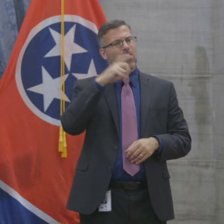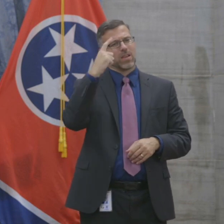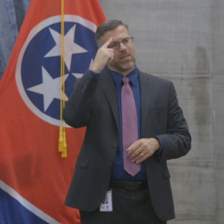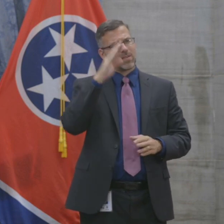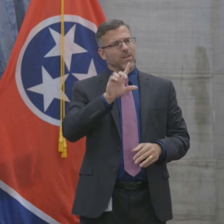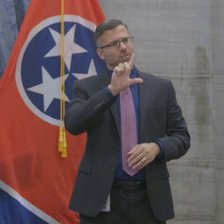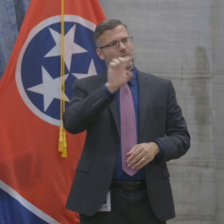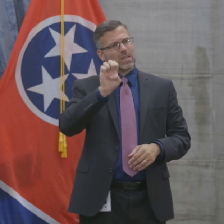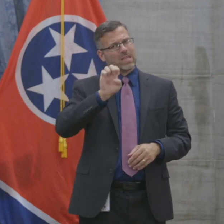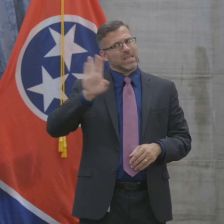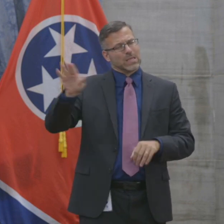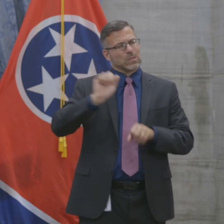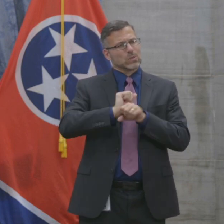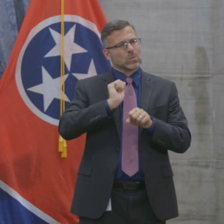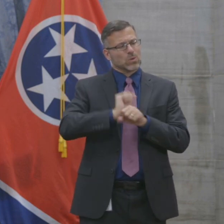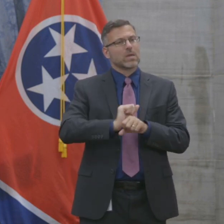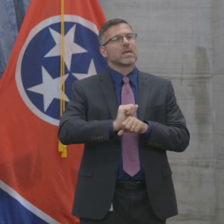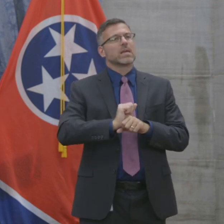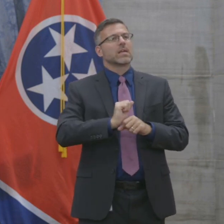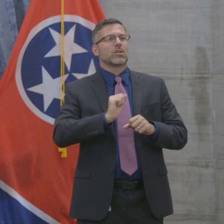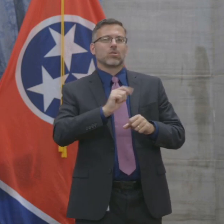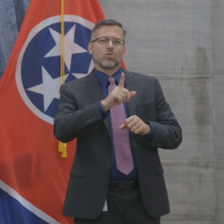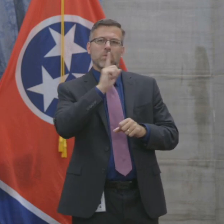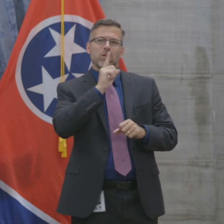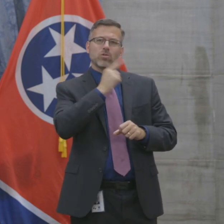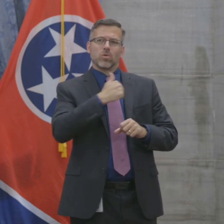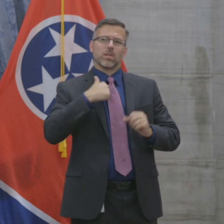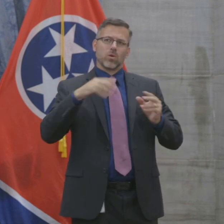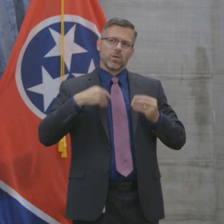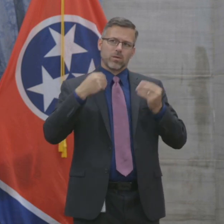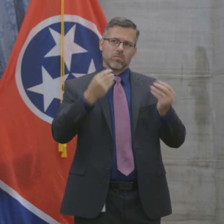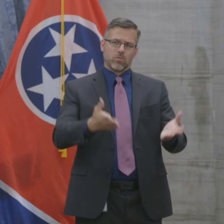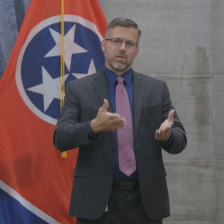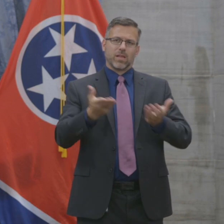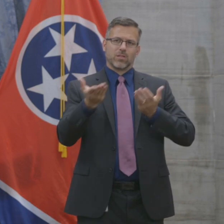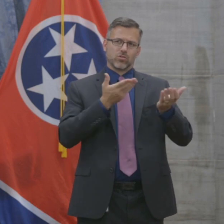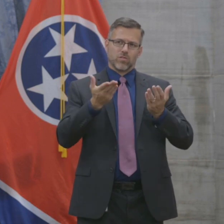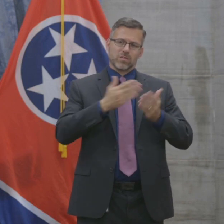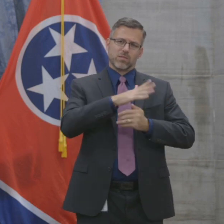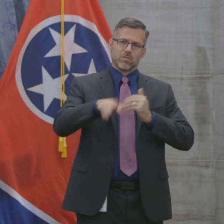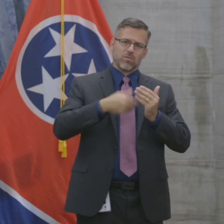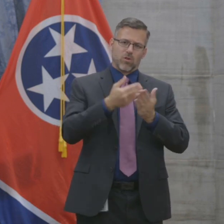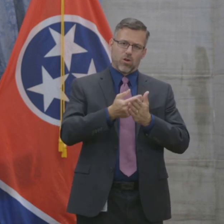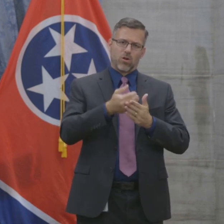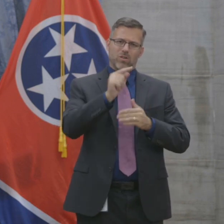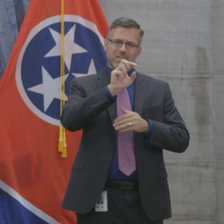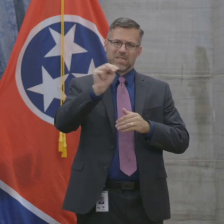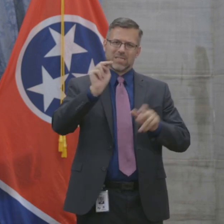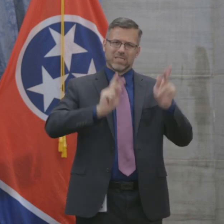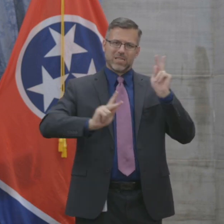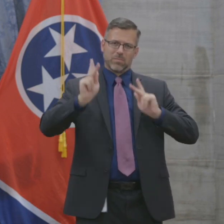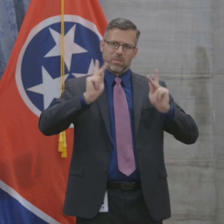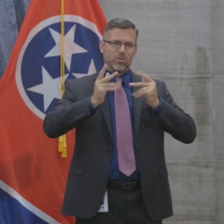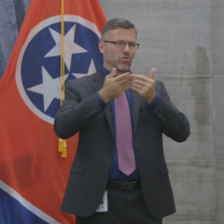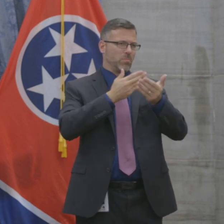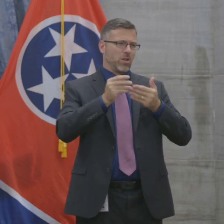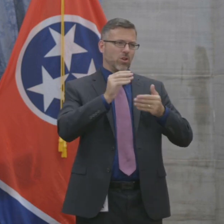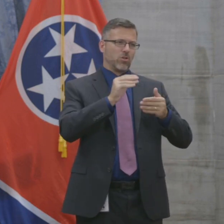the work that we've done all across the state by not having individuals with disabilities inside institutions right now